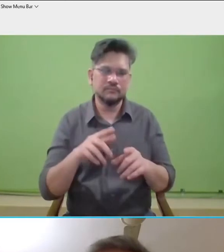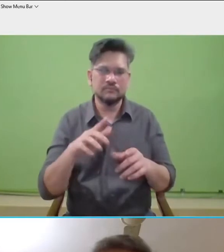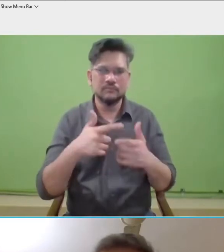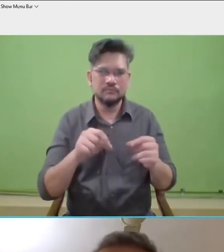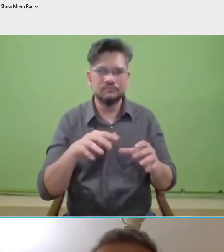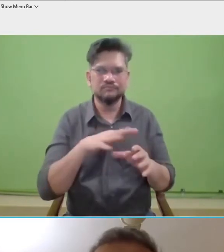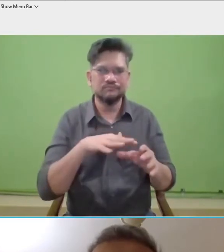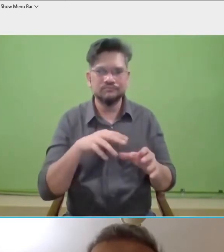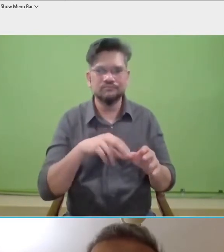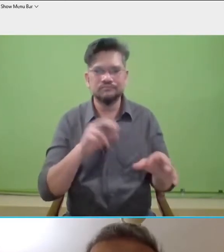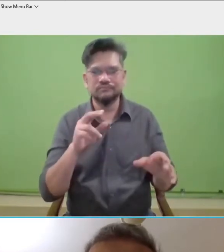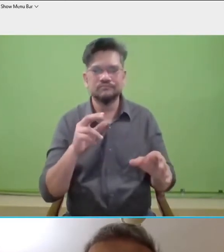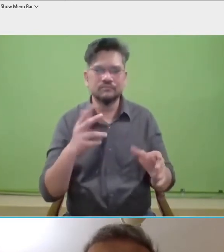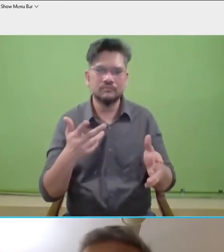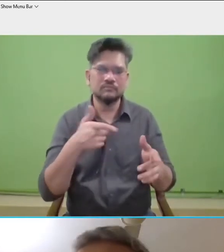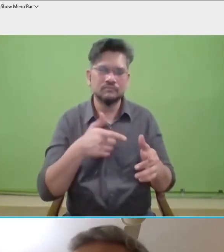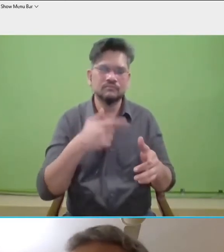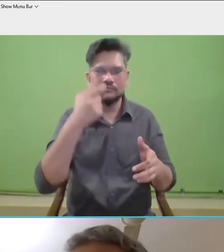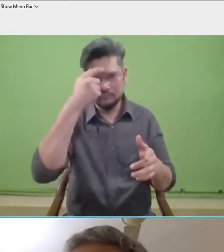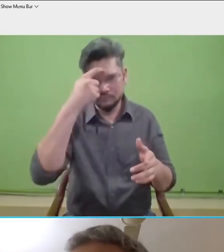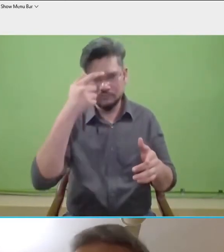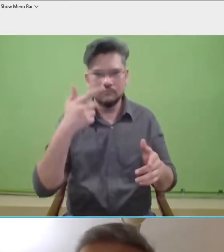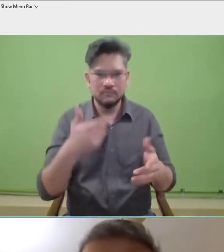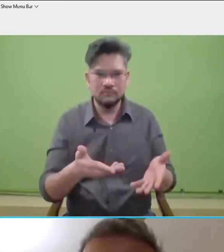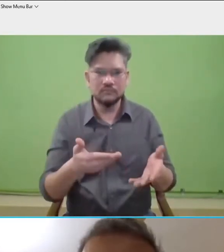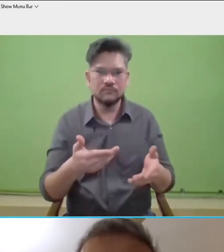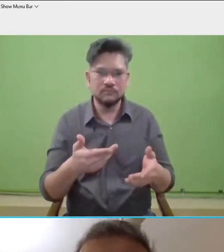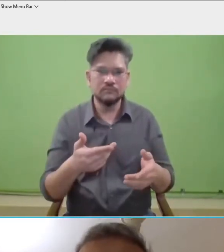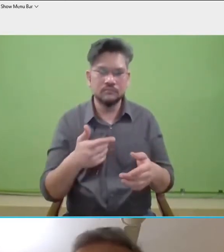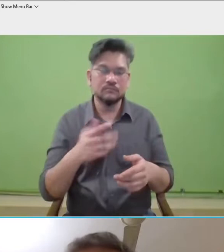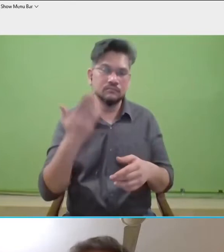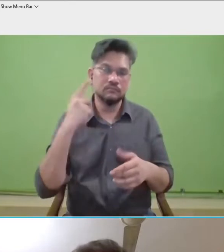left the program because of this he was He was admitted to jnu many many years ago